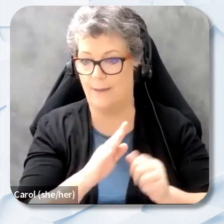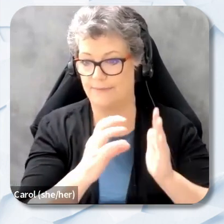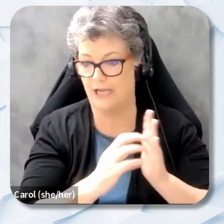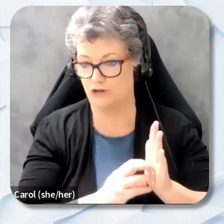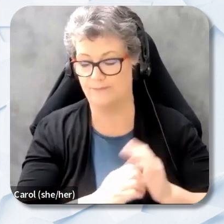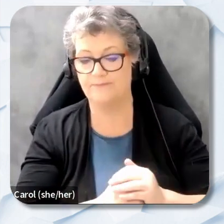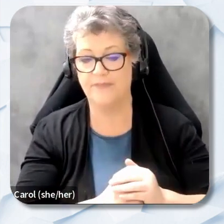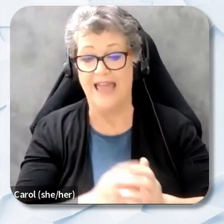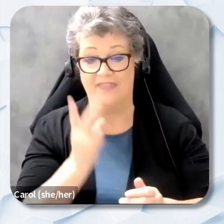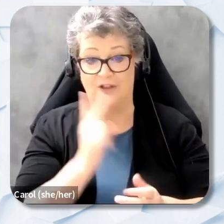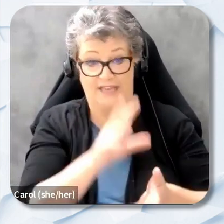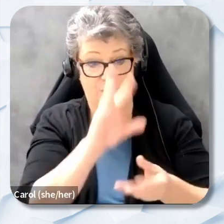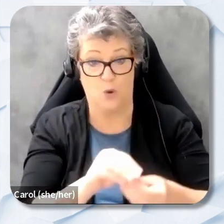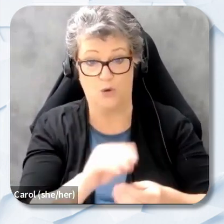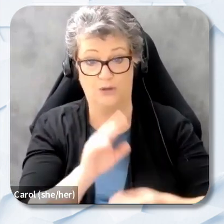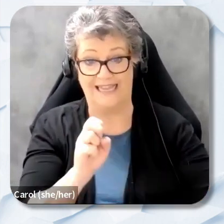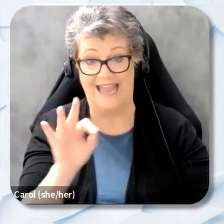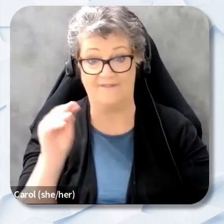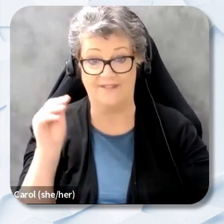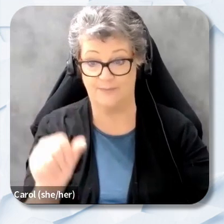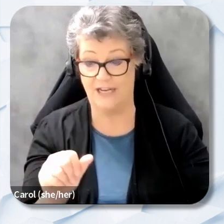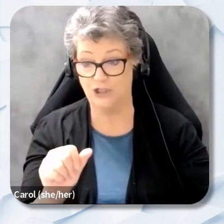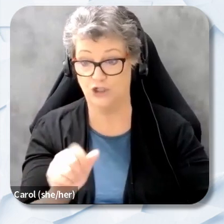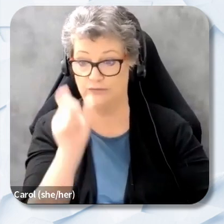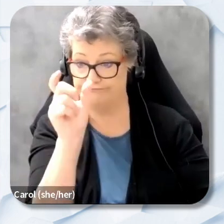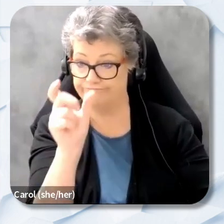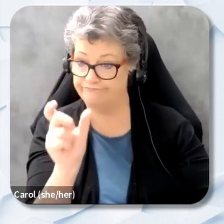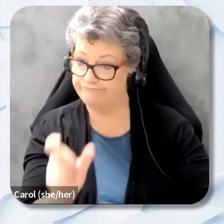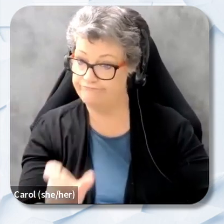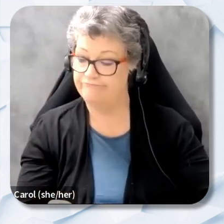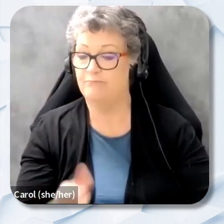LEAs will see their total EEF expenditures broken down by Fund category.